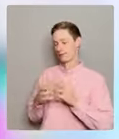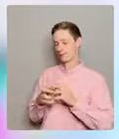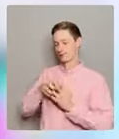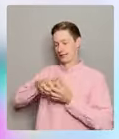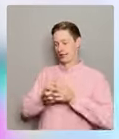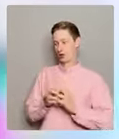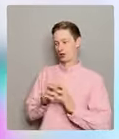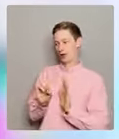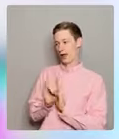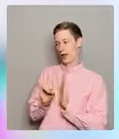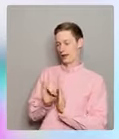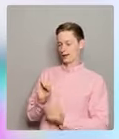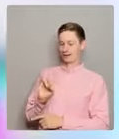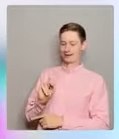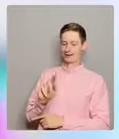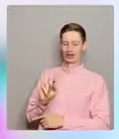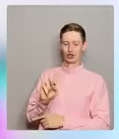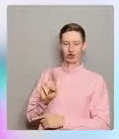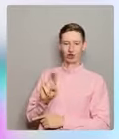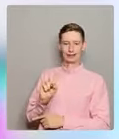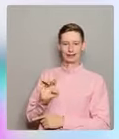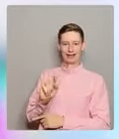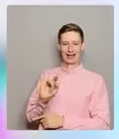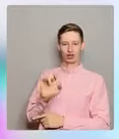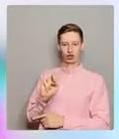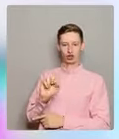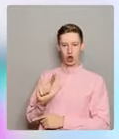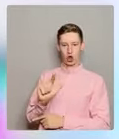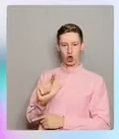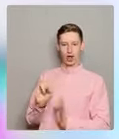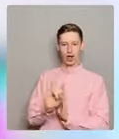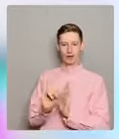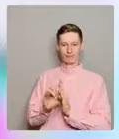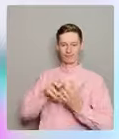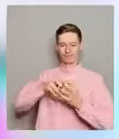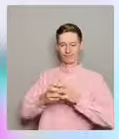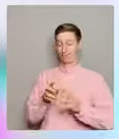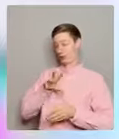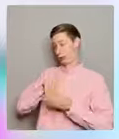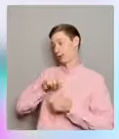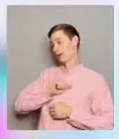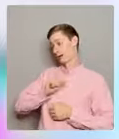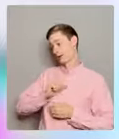that have intersectional identities, including myself. So for those of you who are new to the concept I wanna give an example